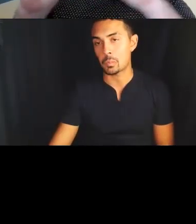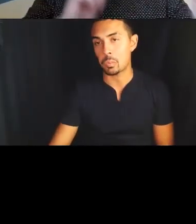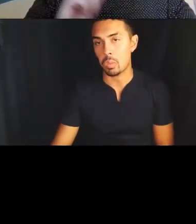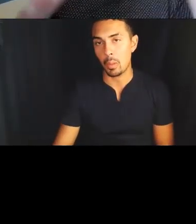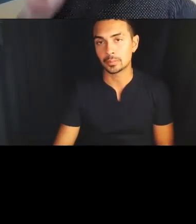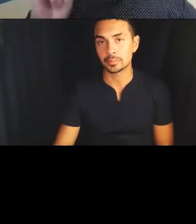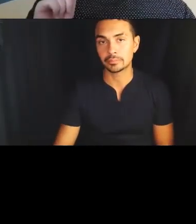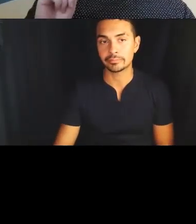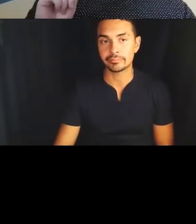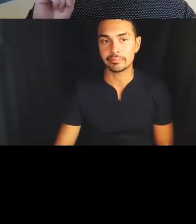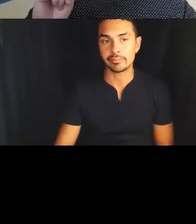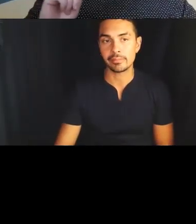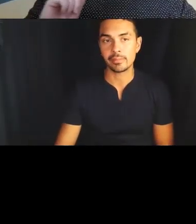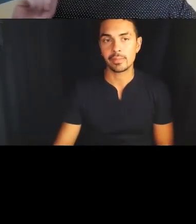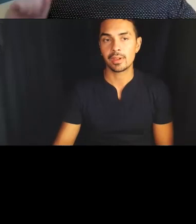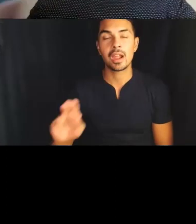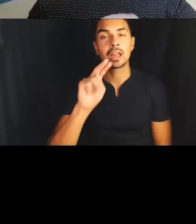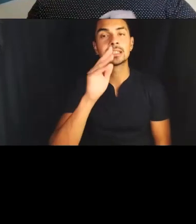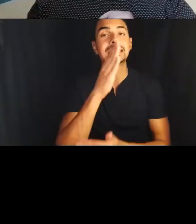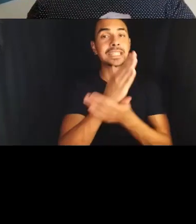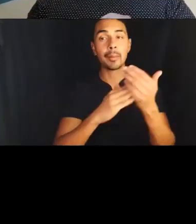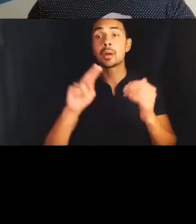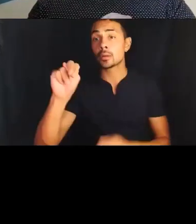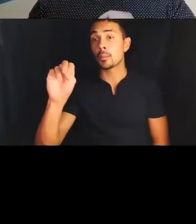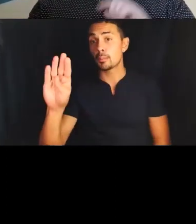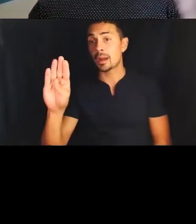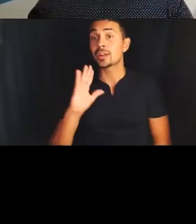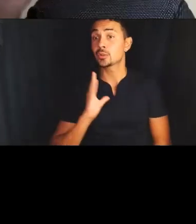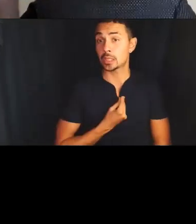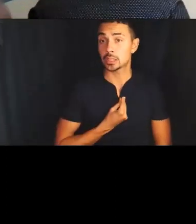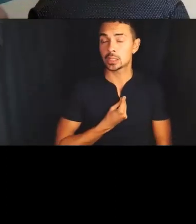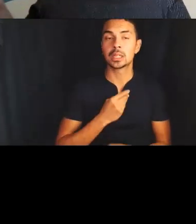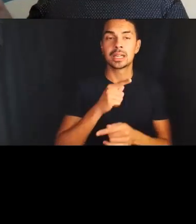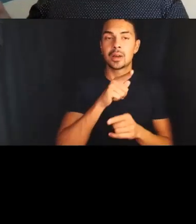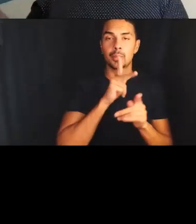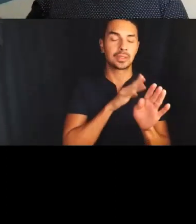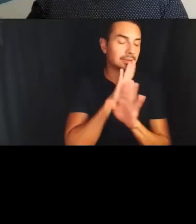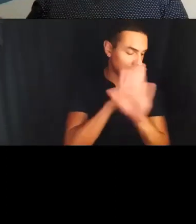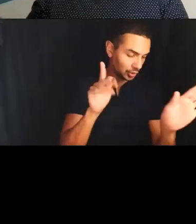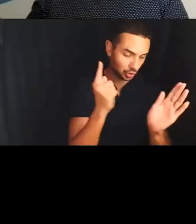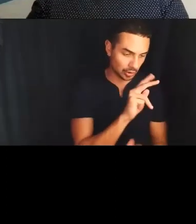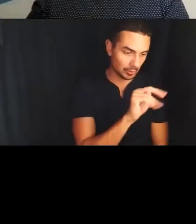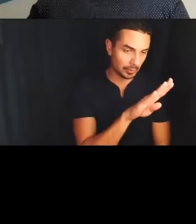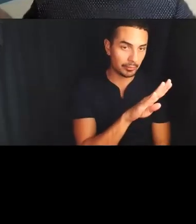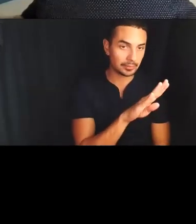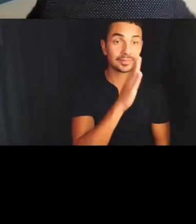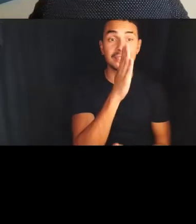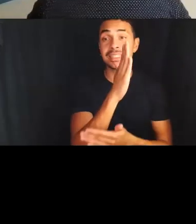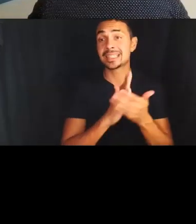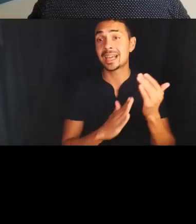and didn't also say trans. And then there was a group of people who didn't say if they were trans or not.